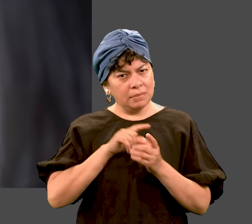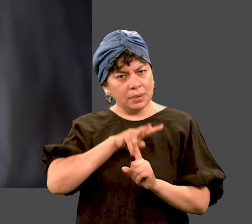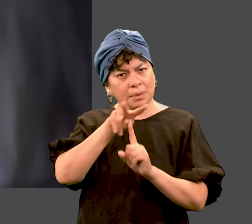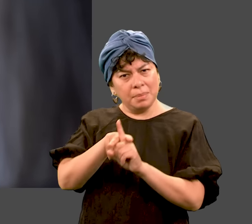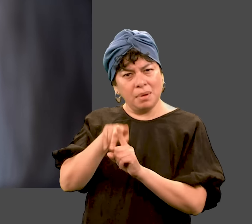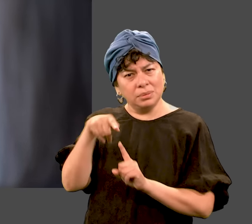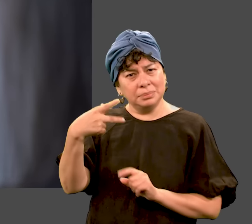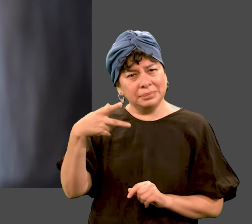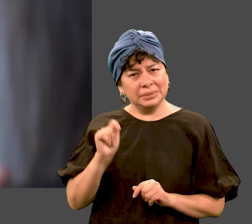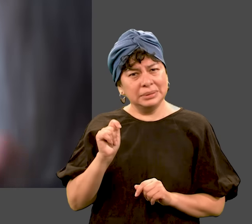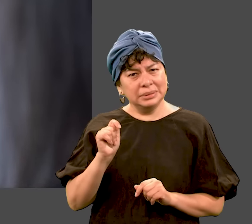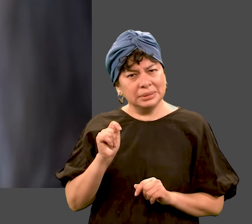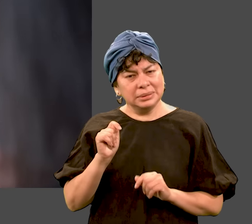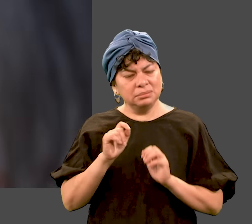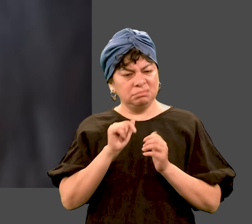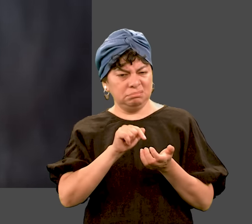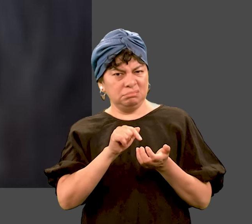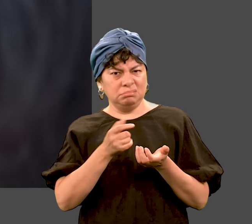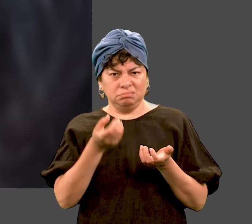because they originate from a place of feeling.